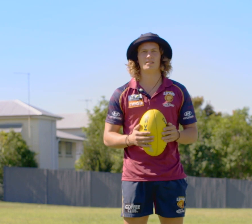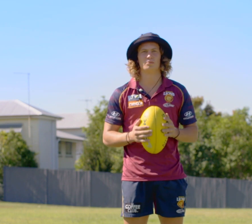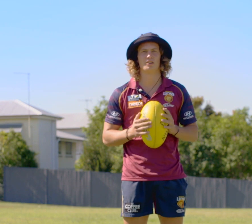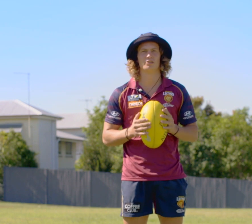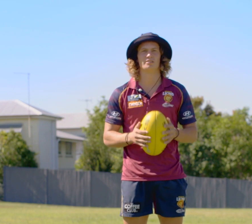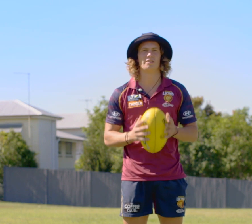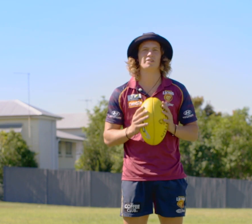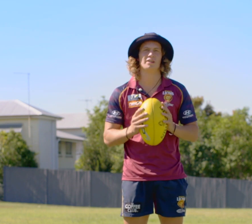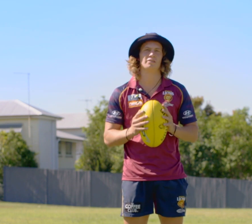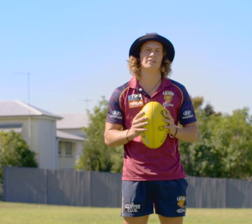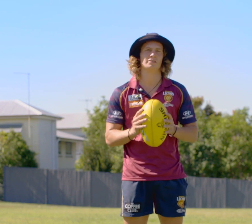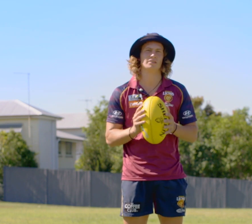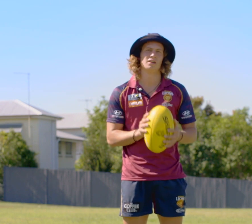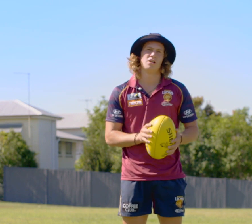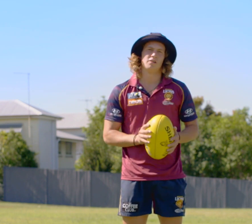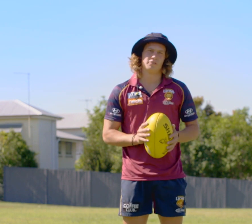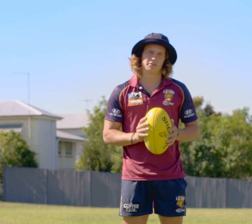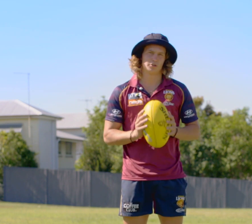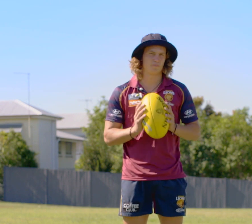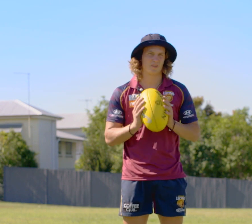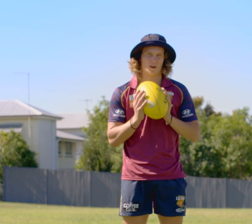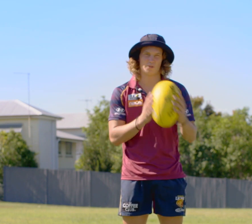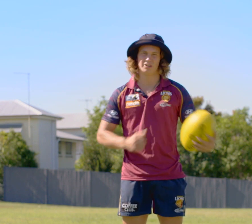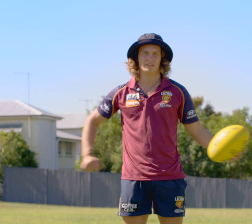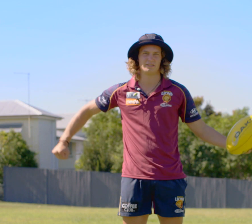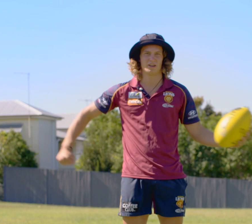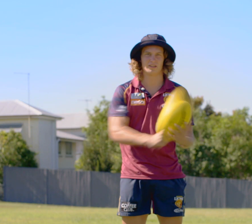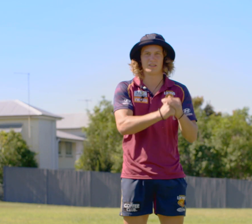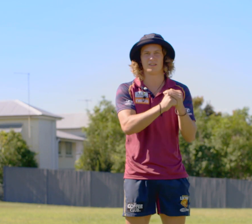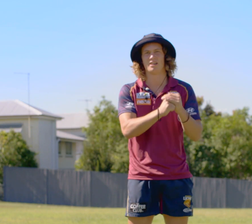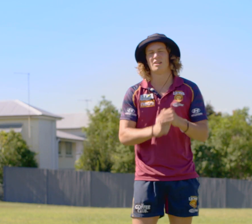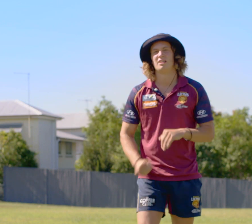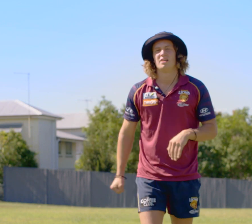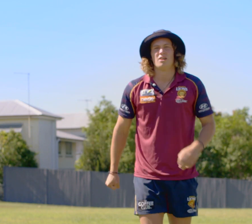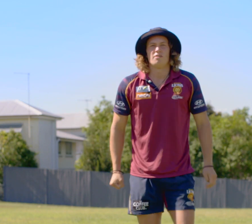This is what I do to stay fit and healthy. First of all, I won't need this, though.